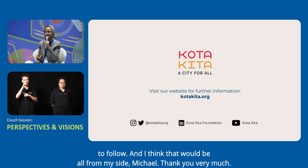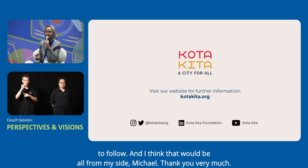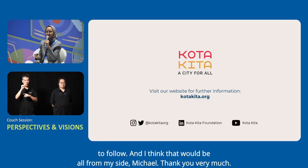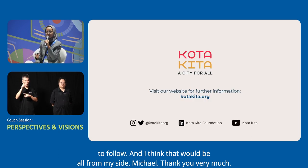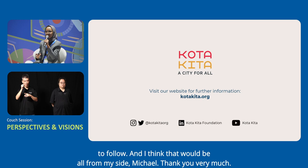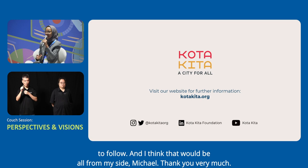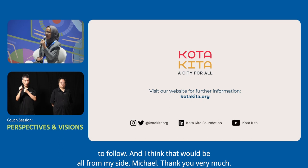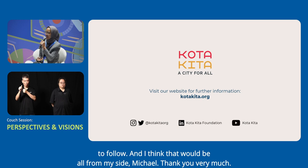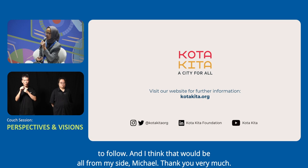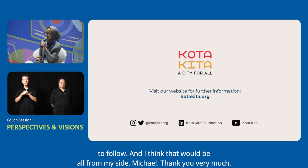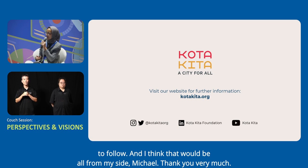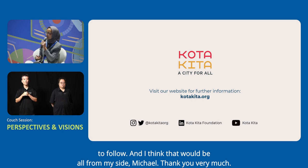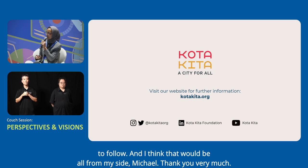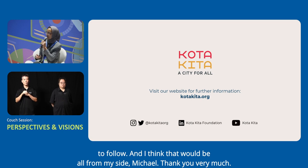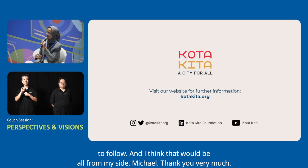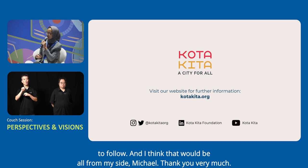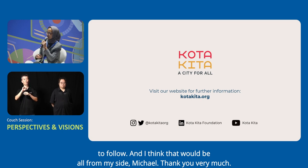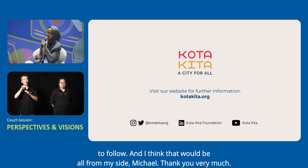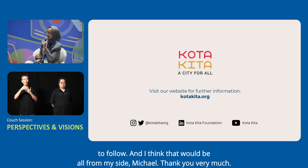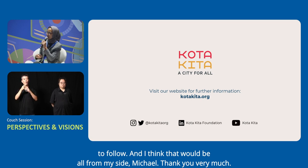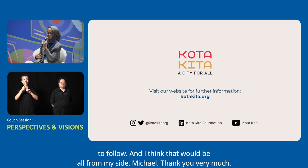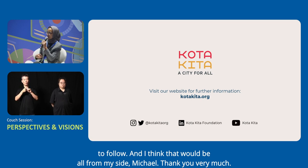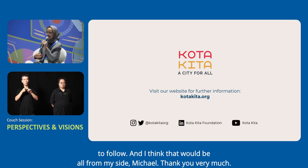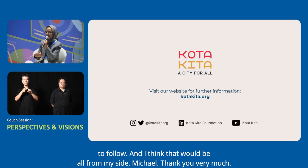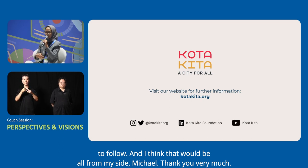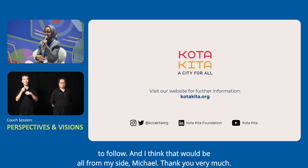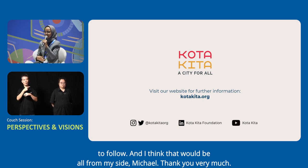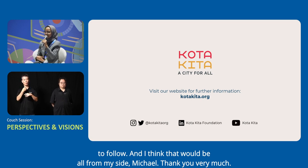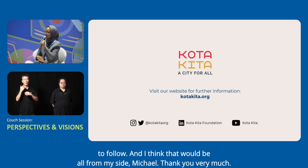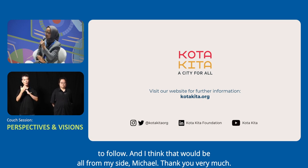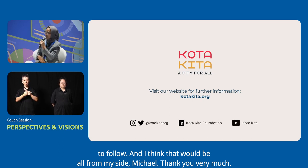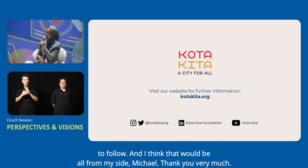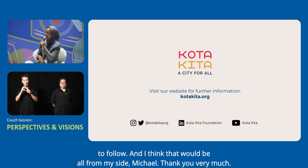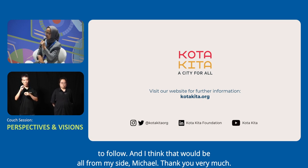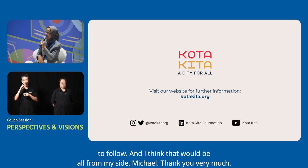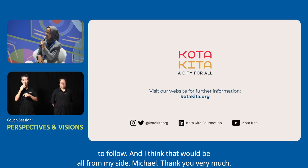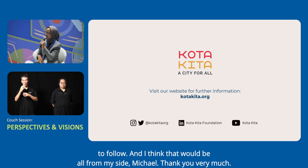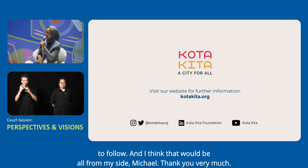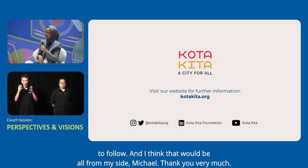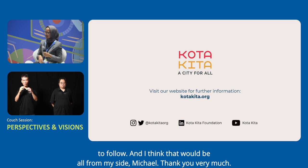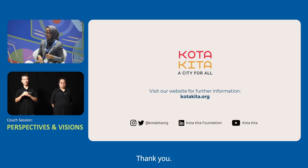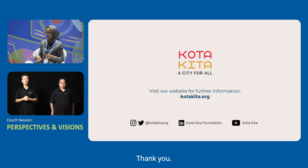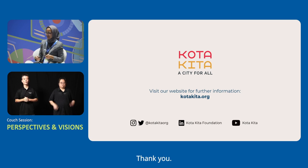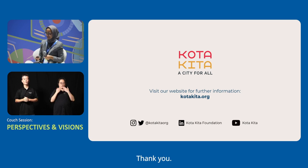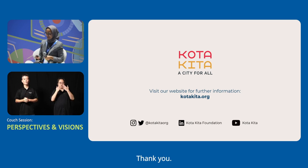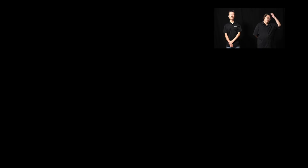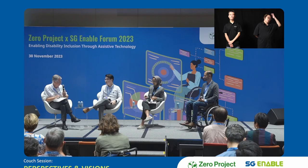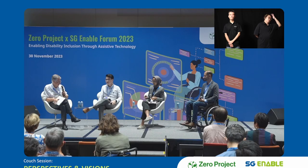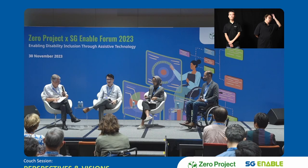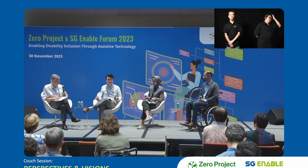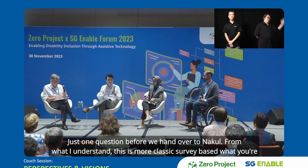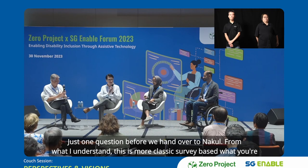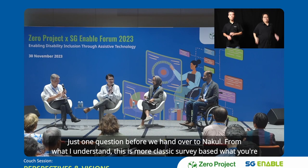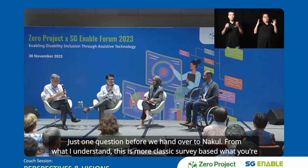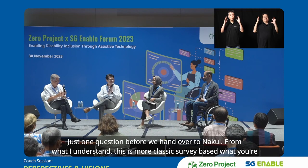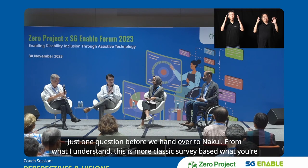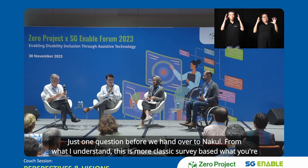follow and I think that would be all from from my side Michael thank you very much thank